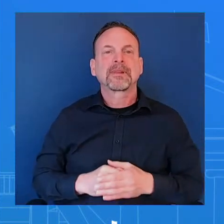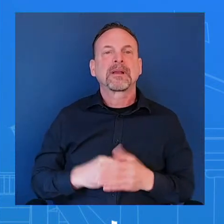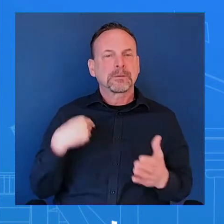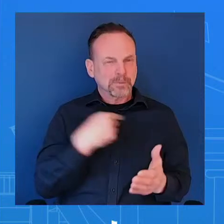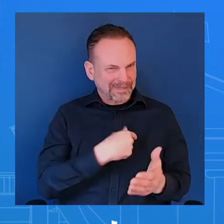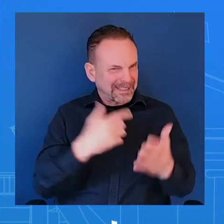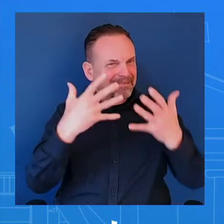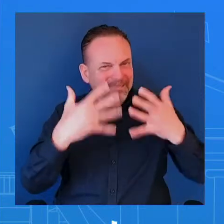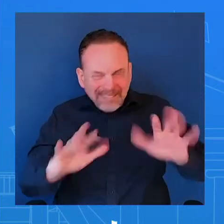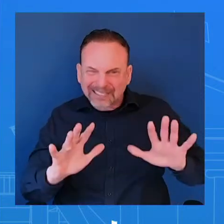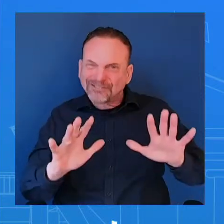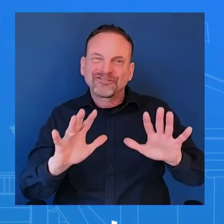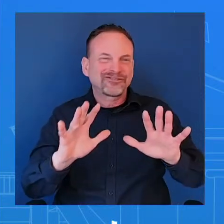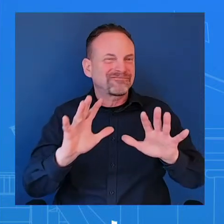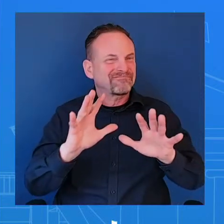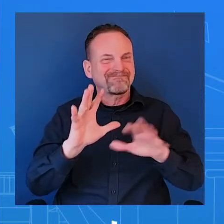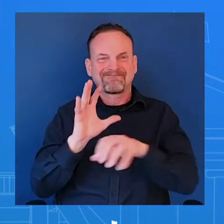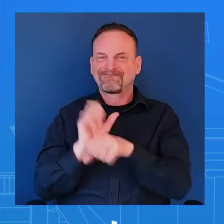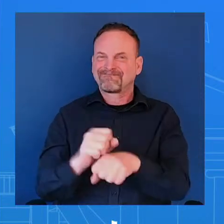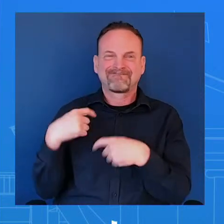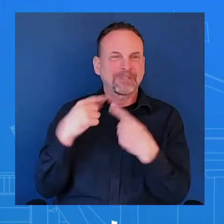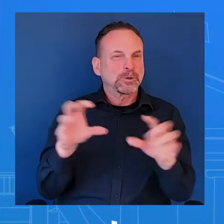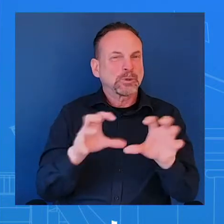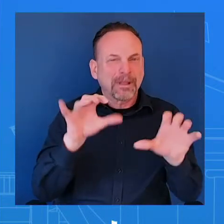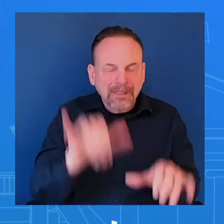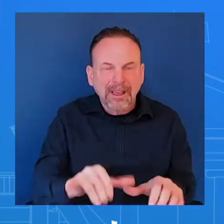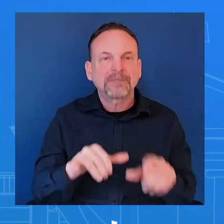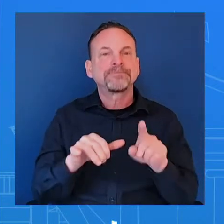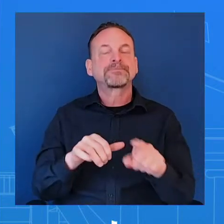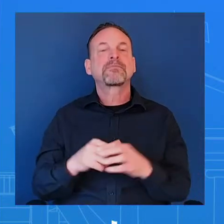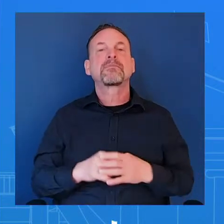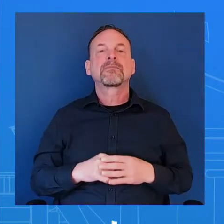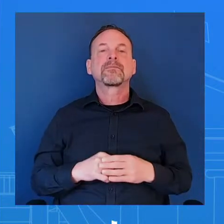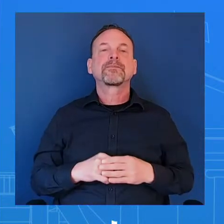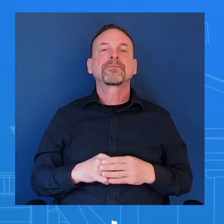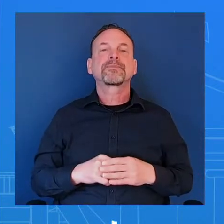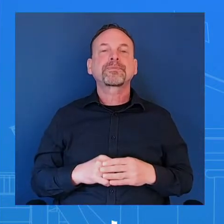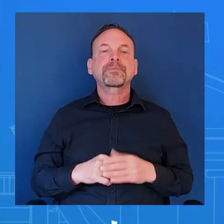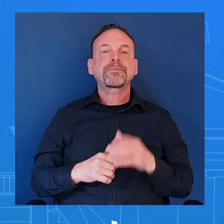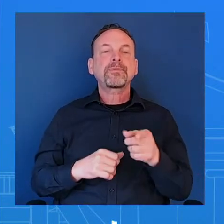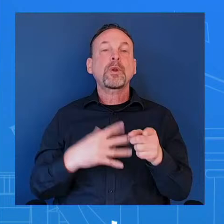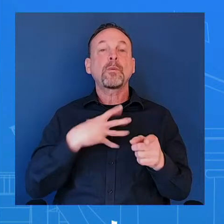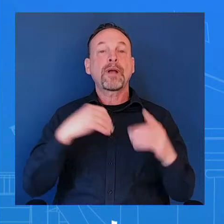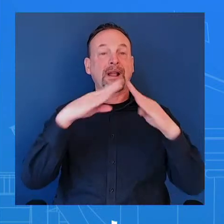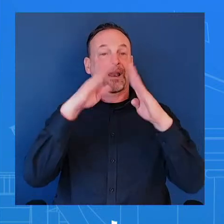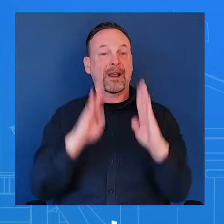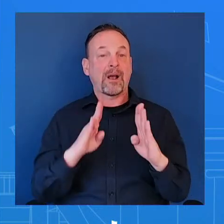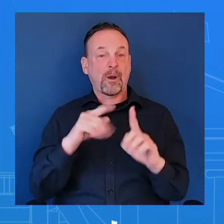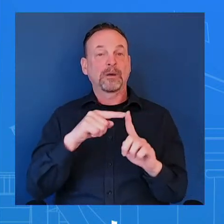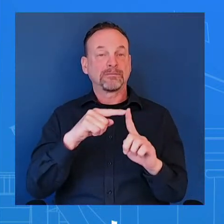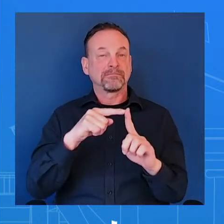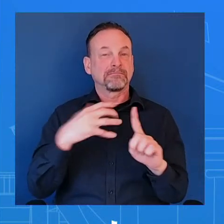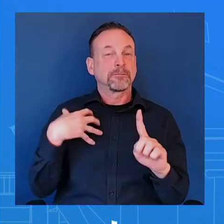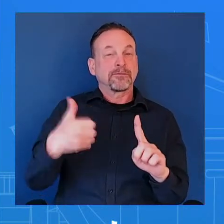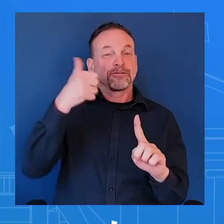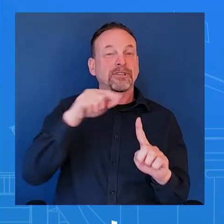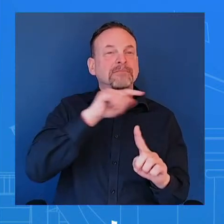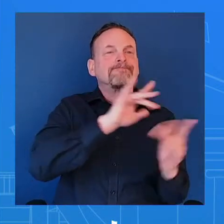have been doing this outreach. The President and the Vice President have been in communication with the community regularly since October.